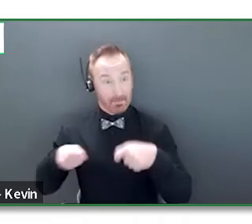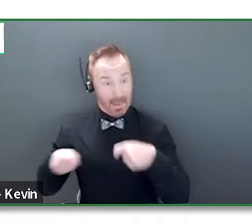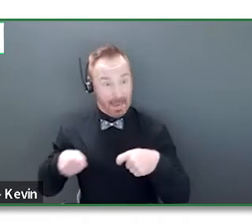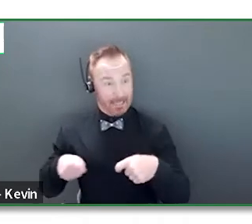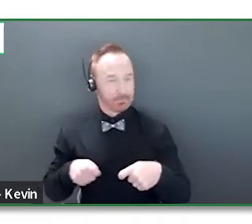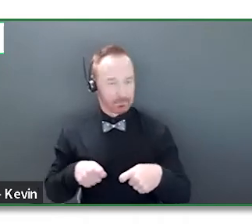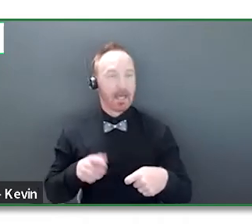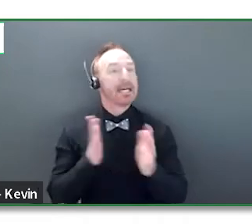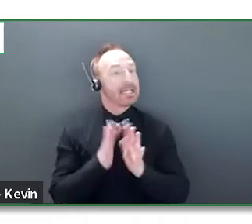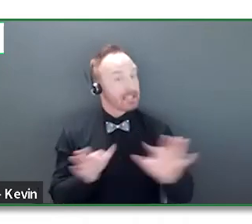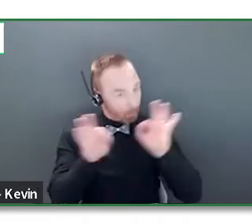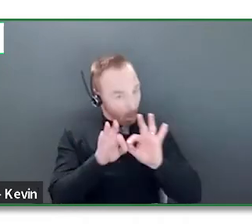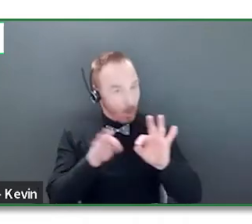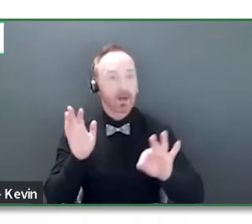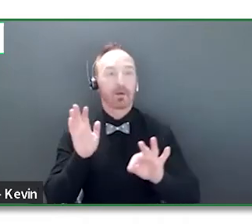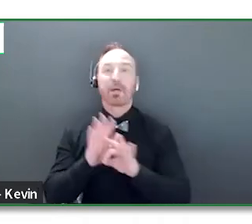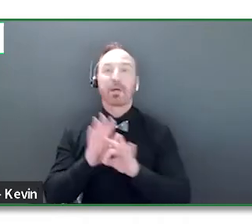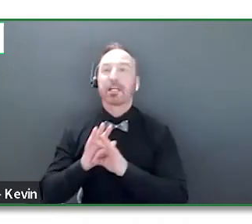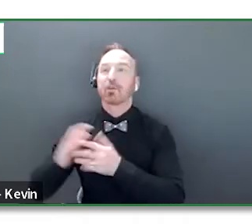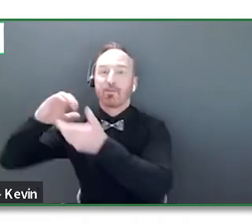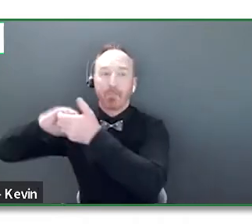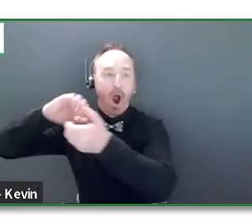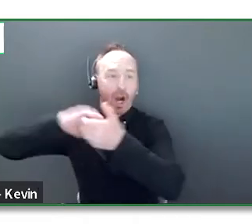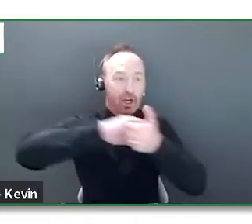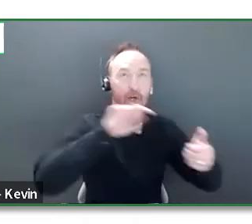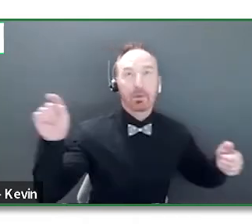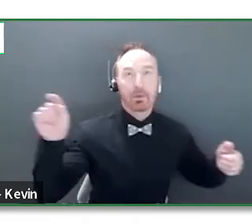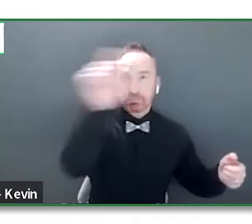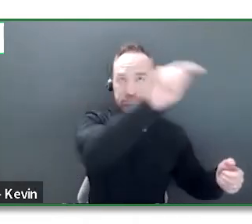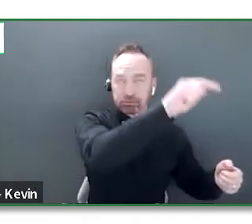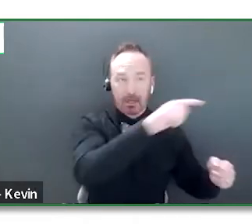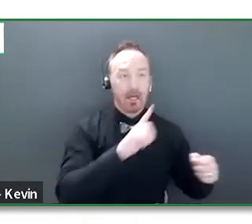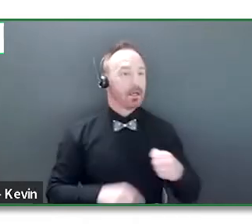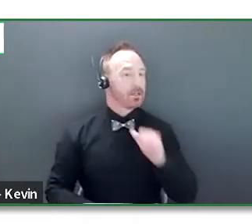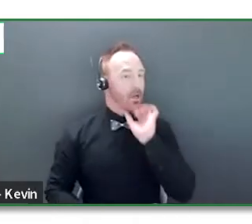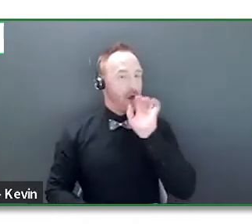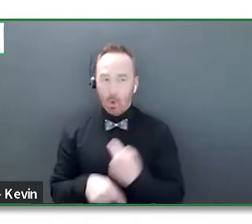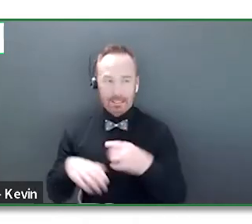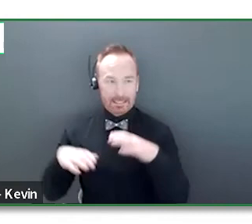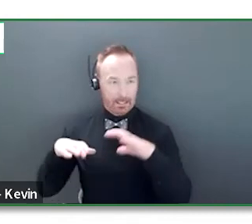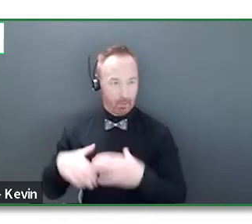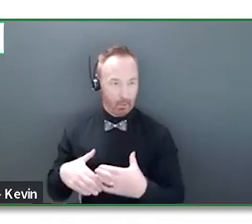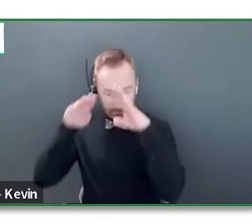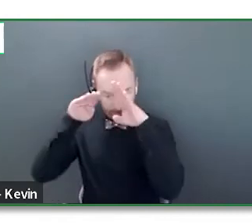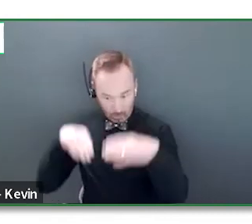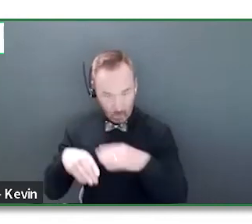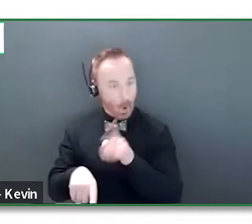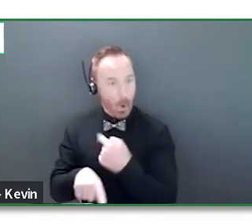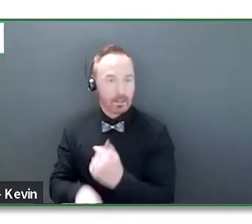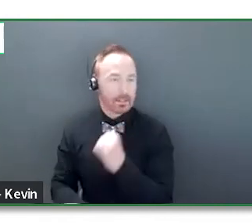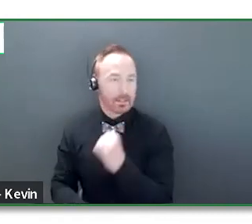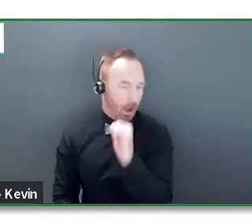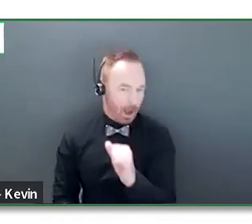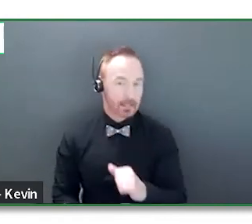be able to input and just not look at ourselves as well. Absolutely, there's such a wealth of expertise out there.